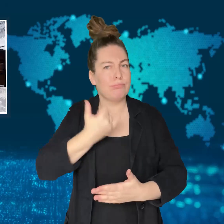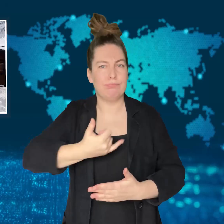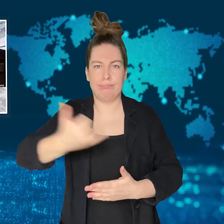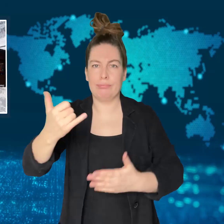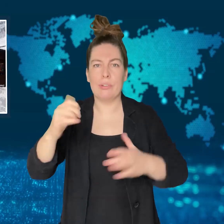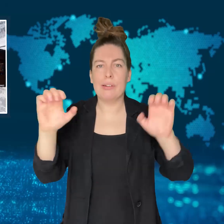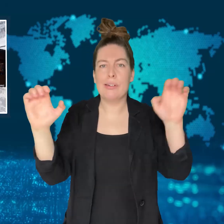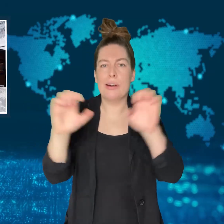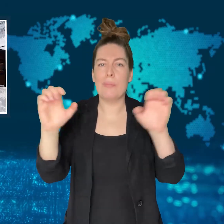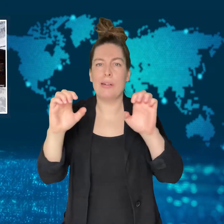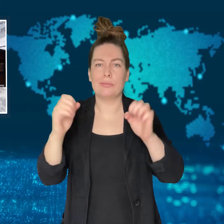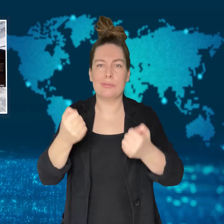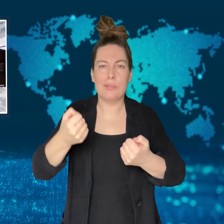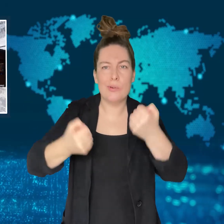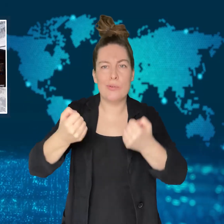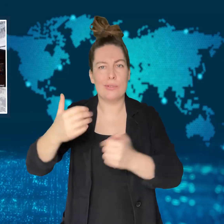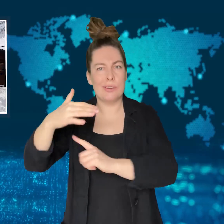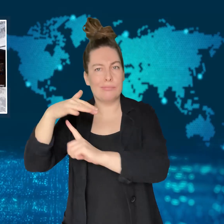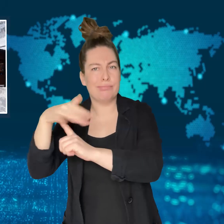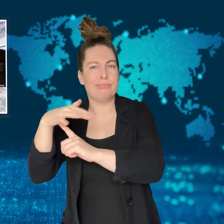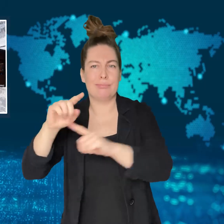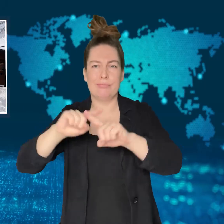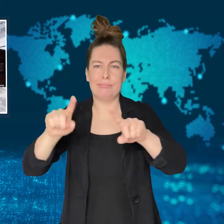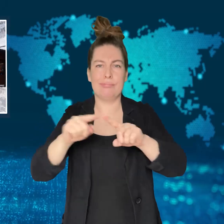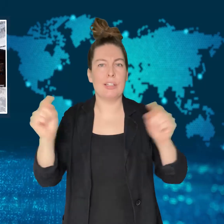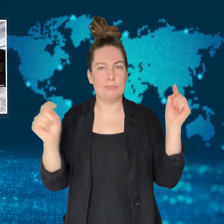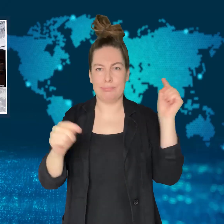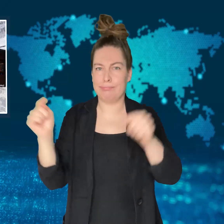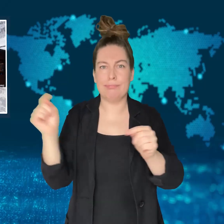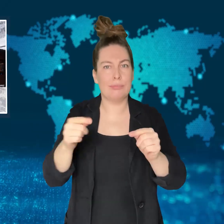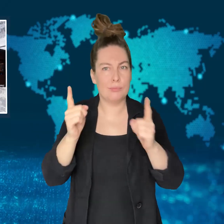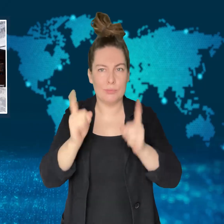and ten people had to be taken to the hospital.